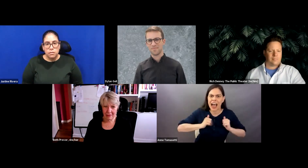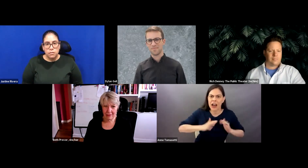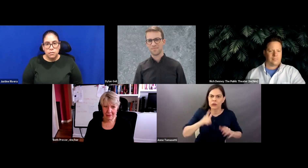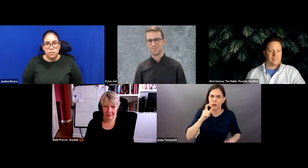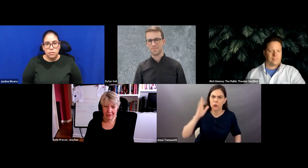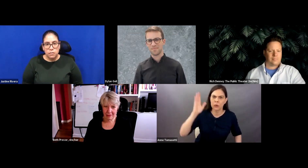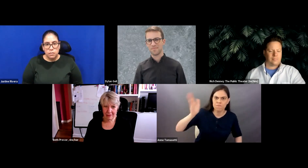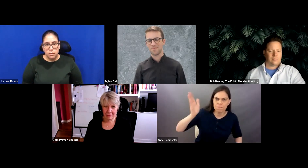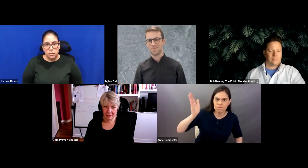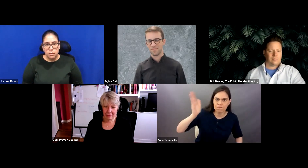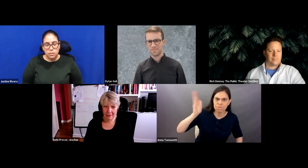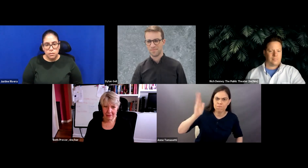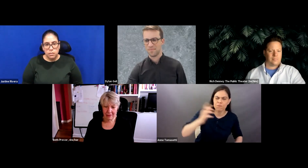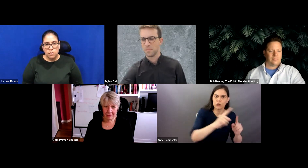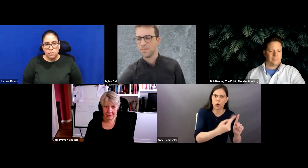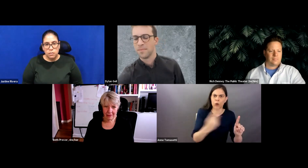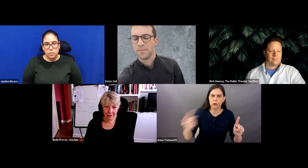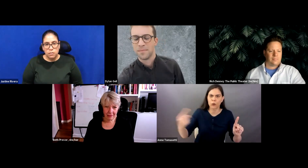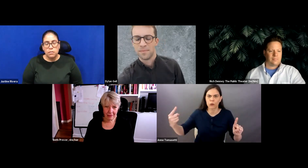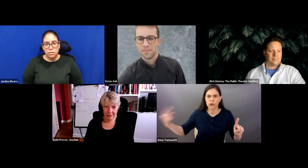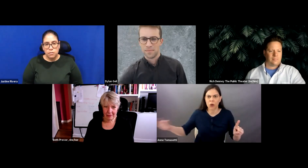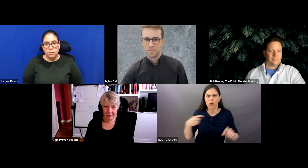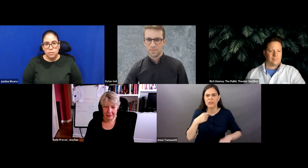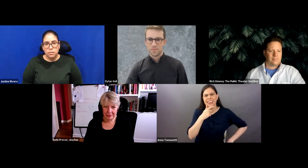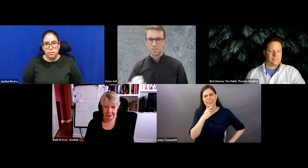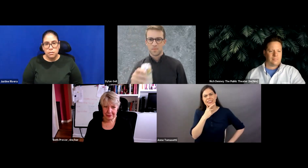will be eight individual hearing actors who will do a monologue